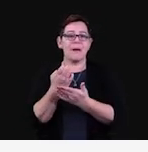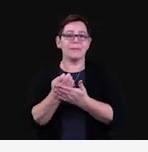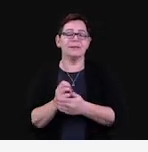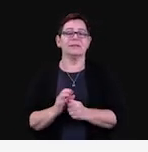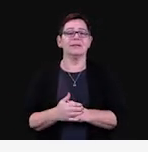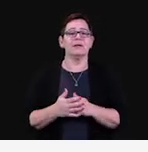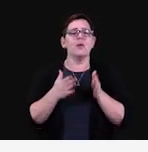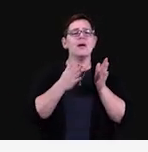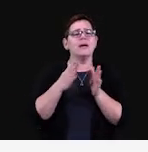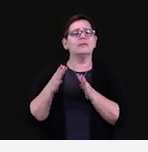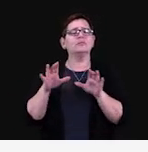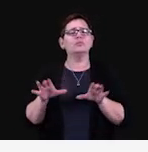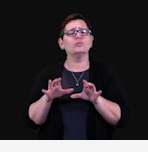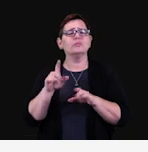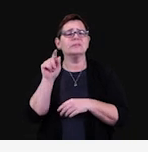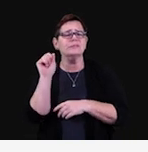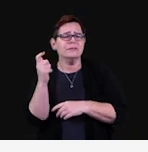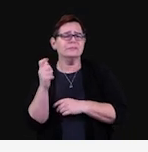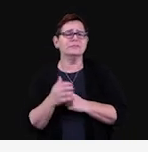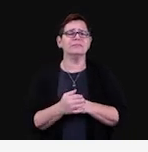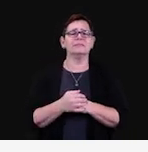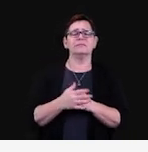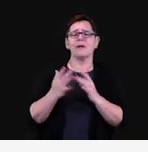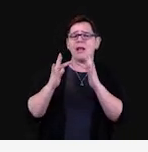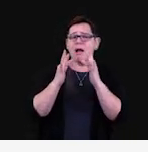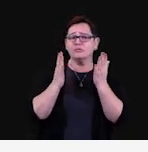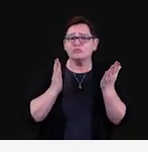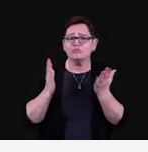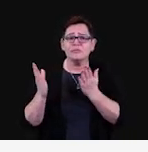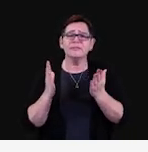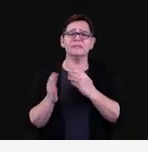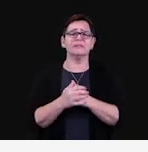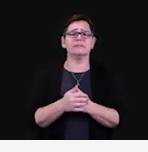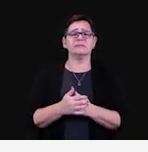the Learn about your taxes online learning tool and scams